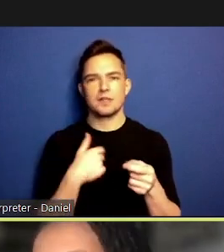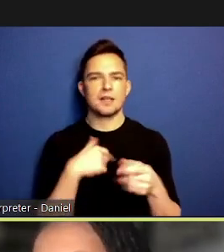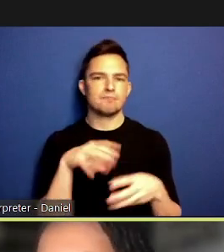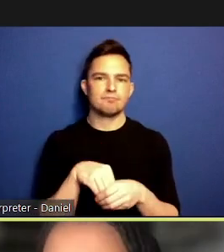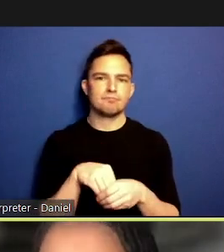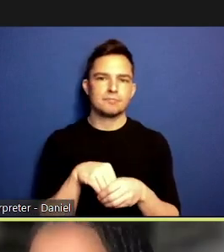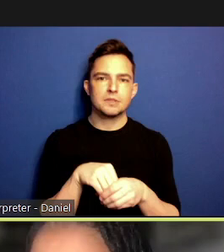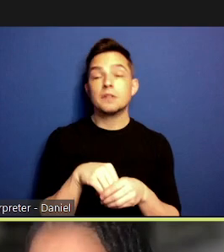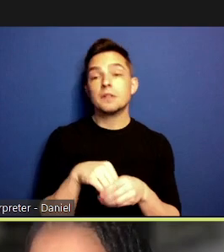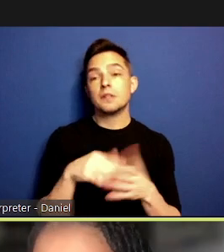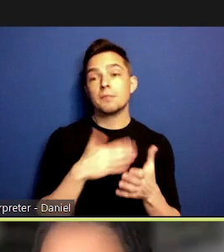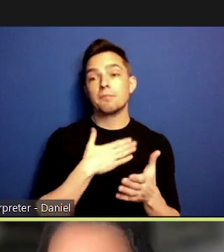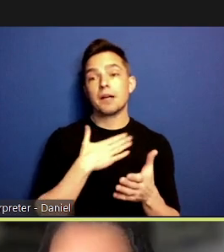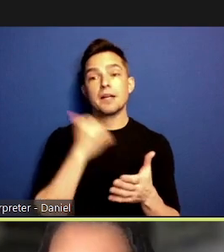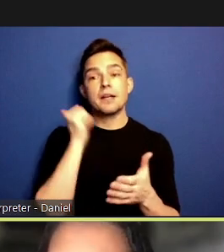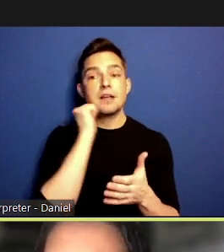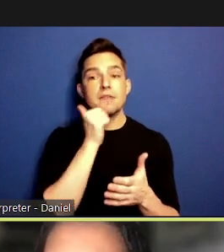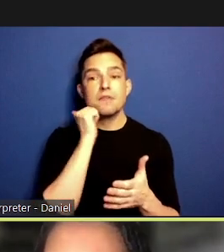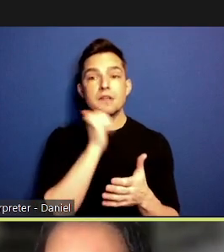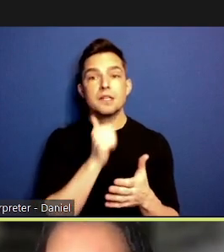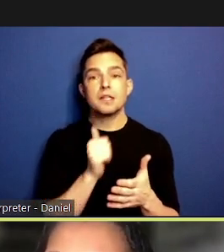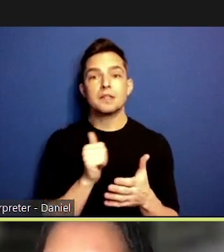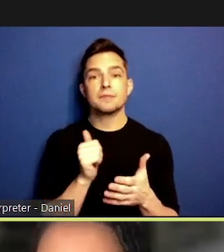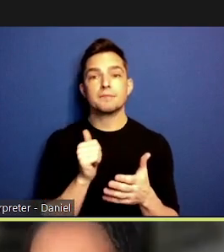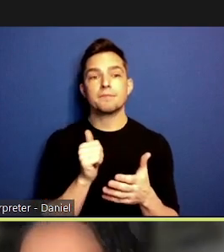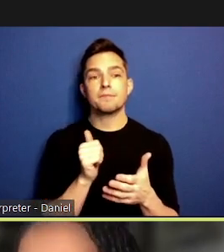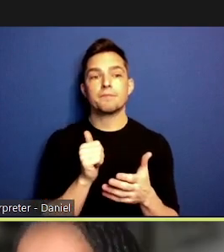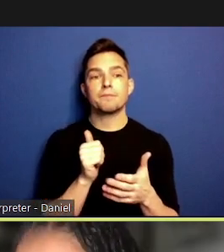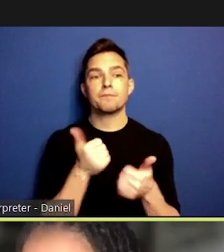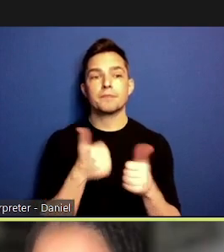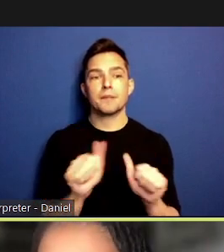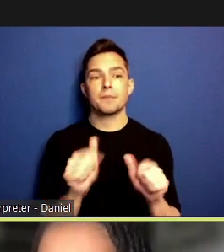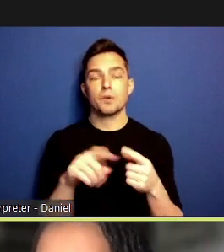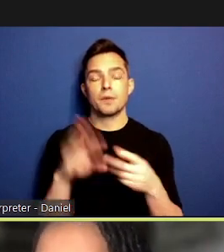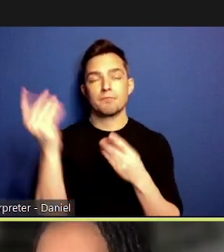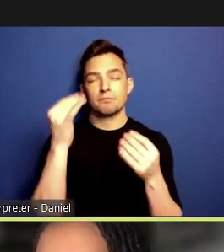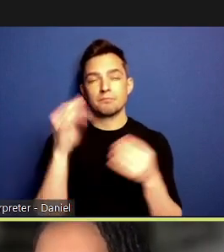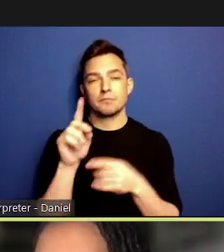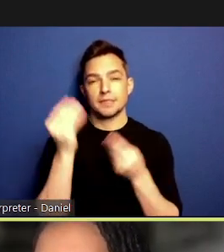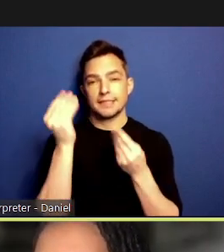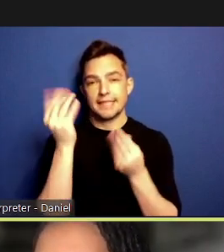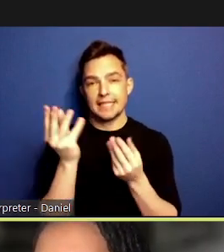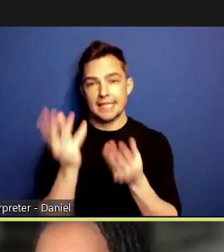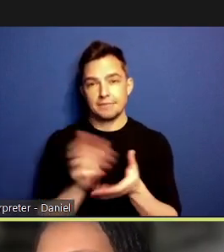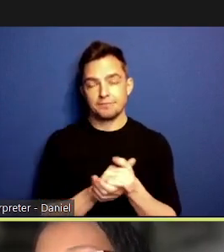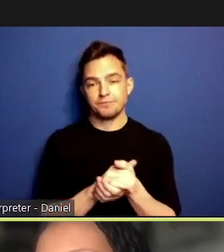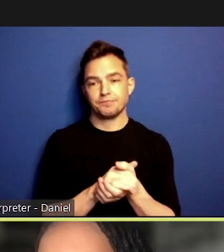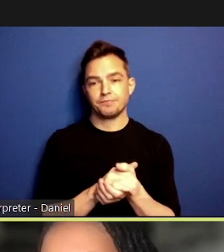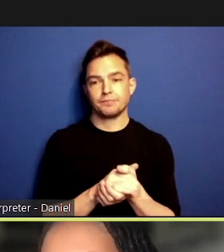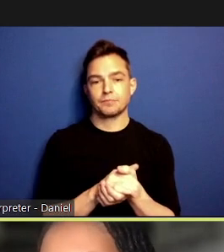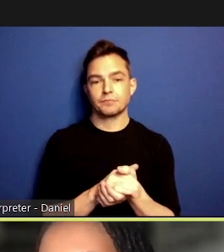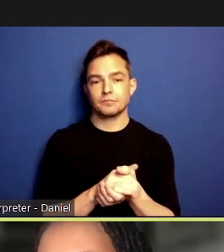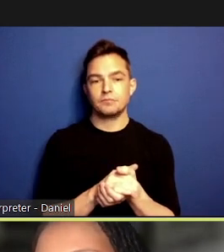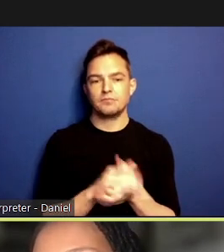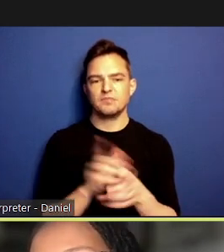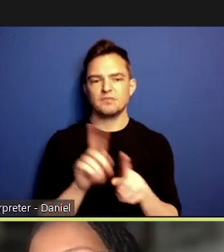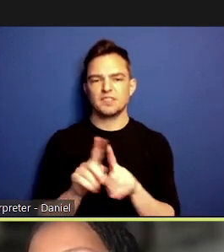it's my everyday attempt when I'm thinking through data, you know, and the ways in which